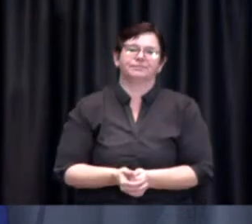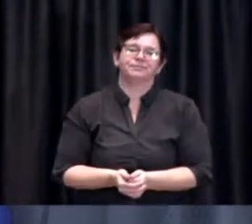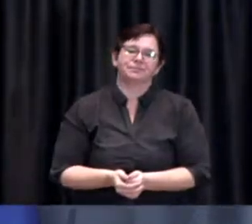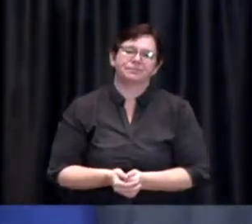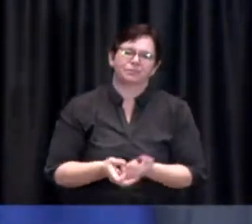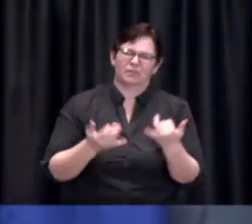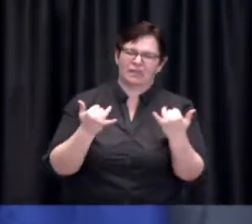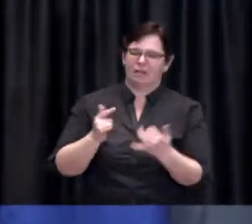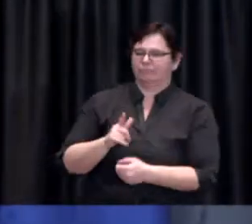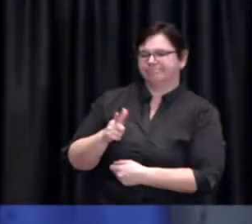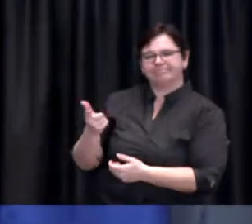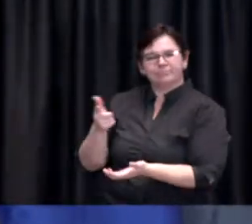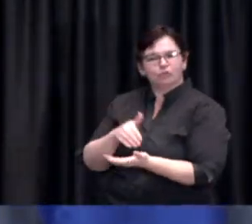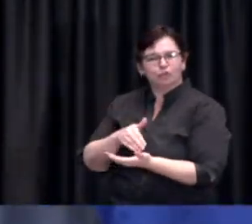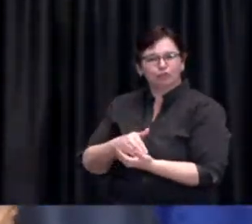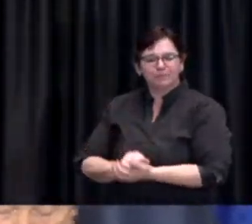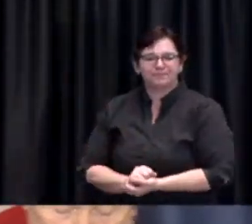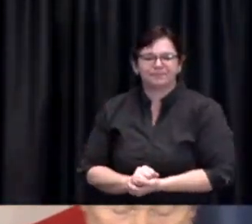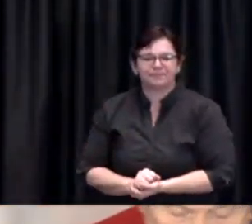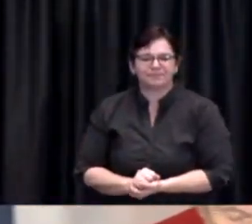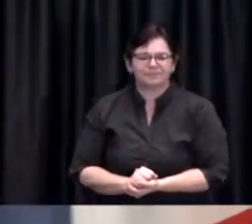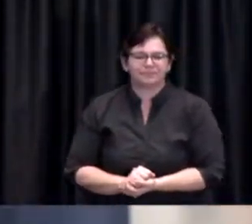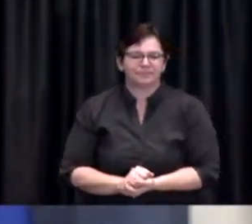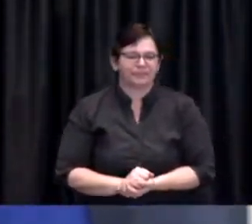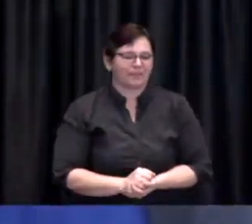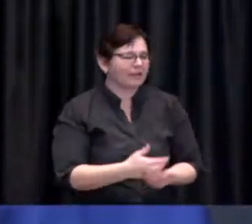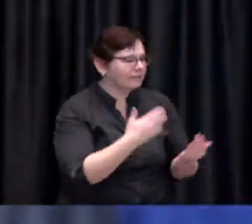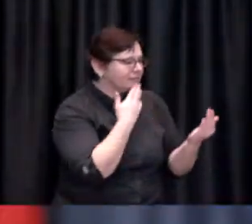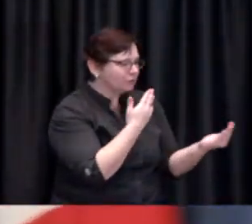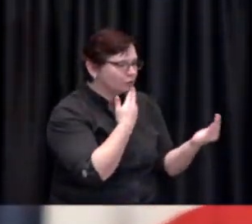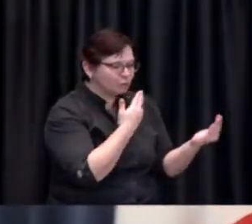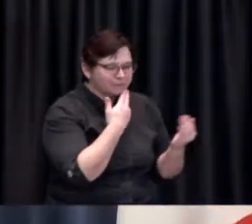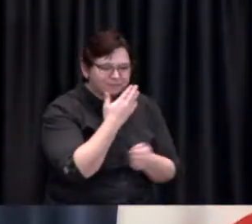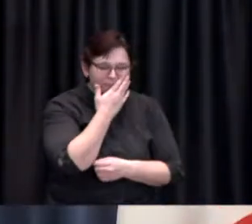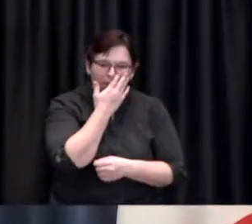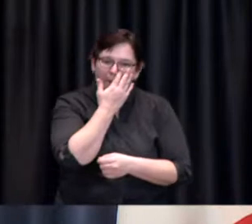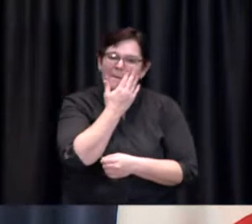Dr. de Villa: Thank you Mayor Tory, and good afternoon.